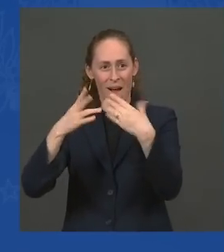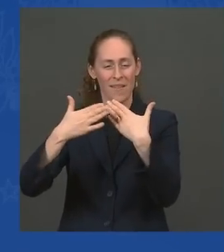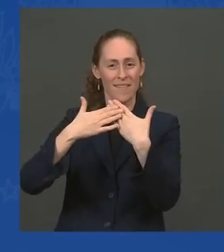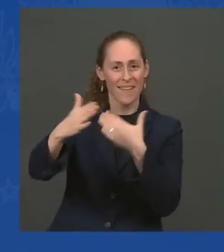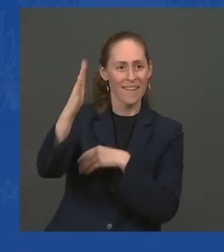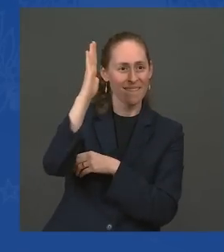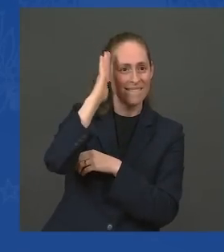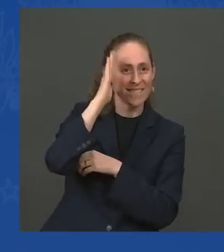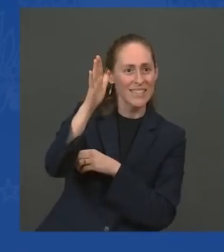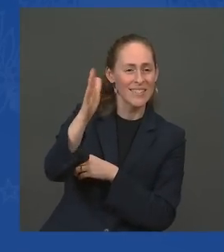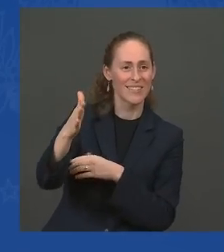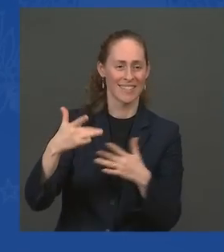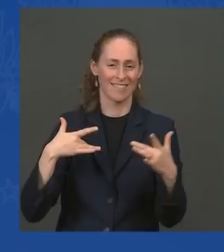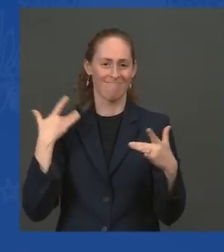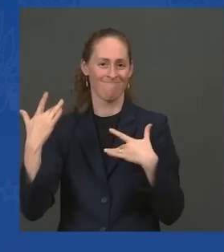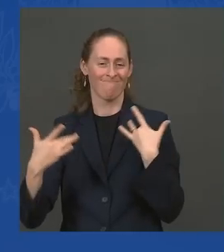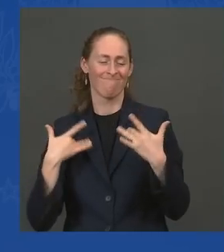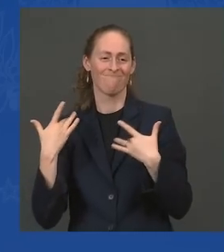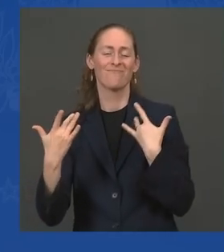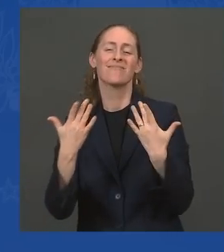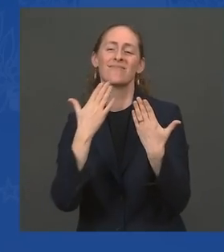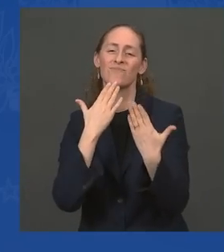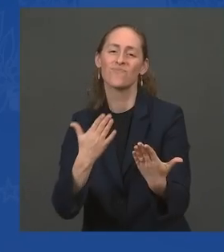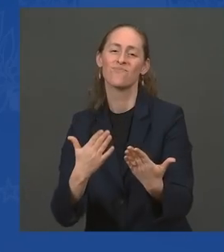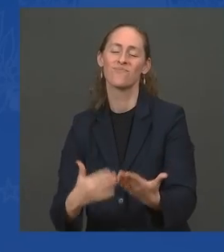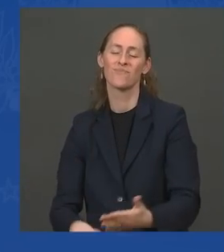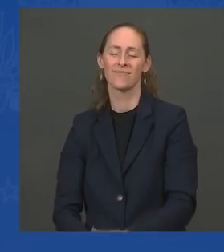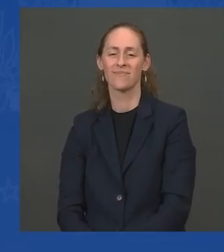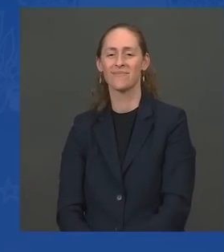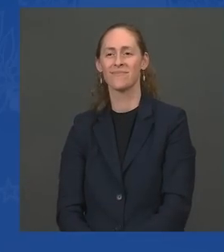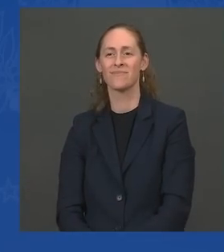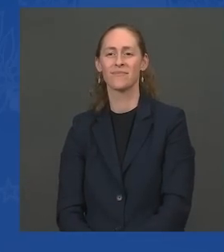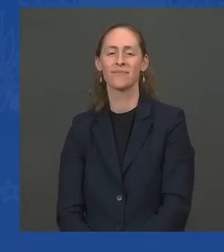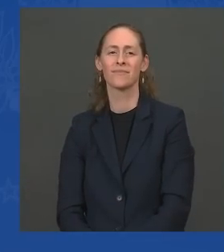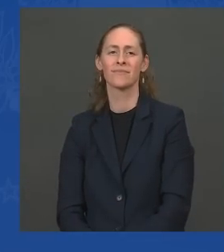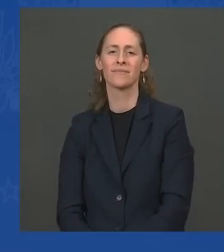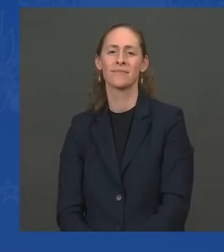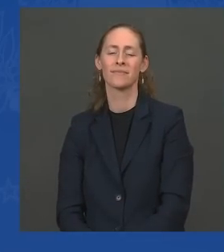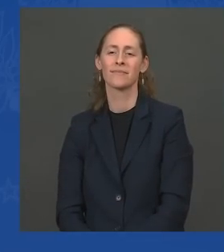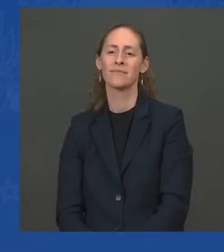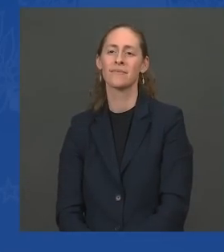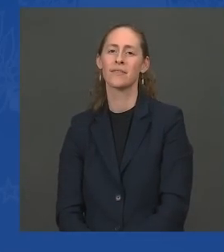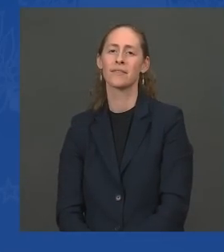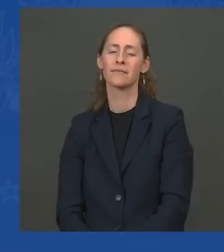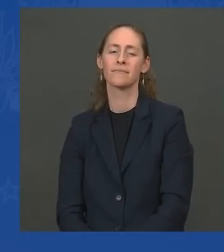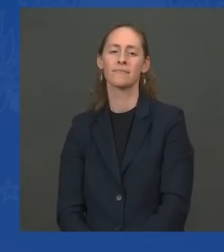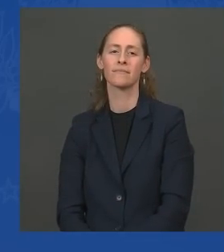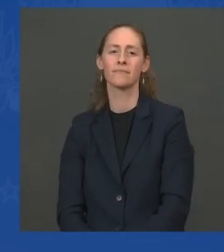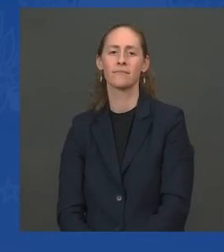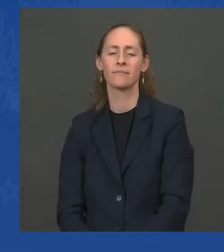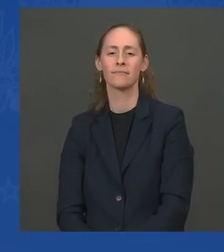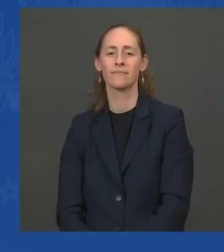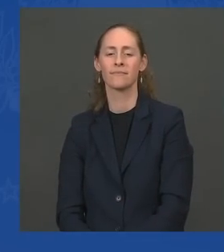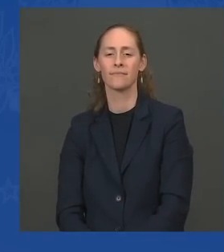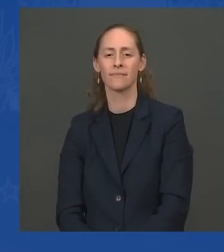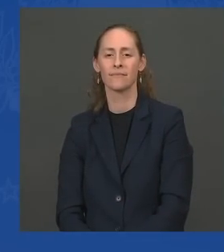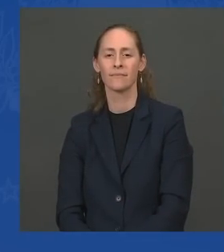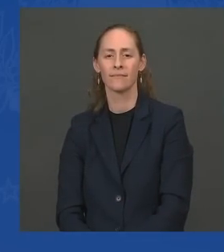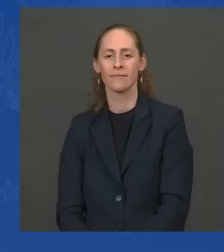Thank you.